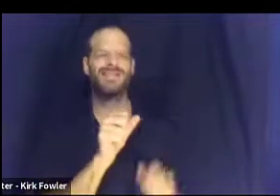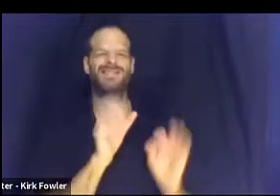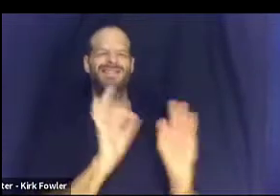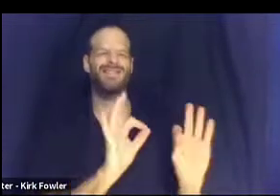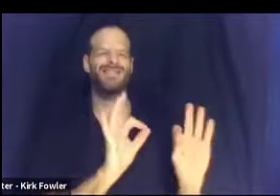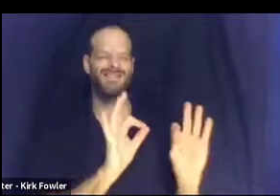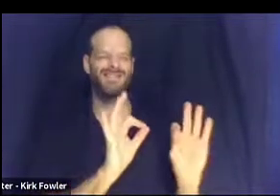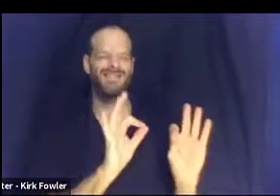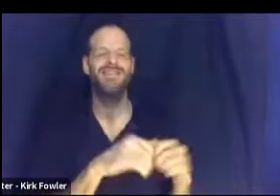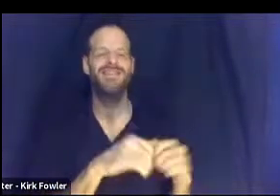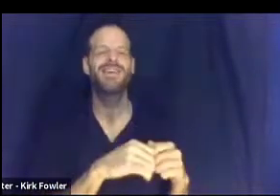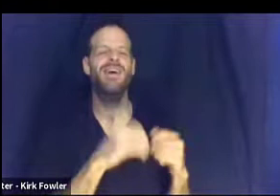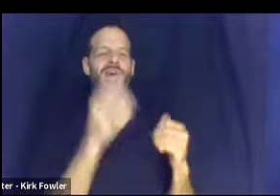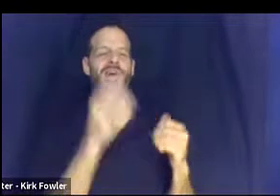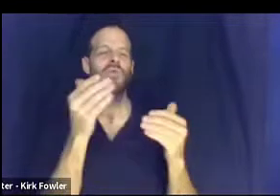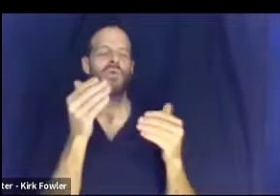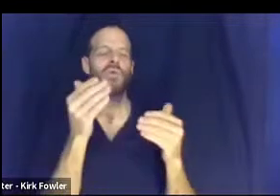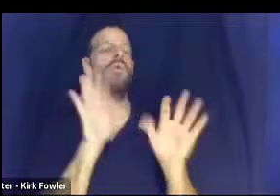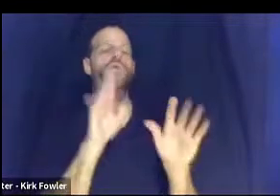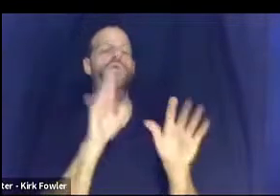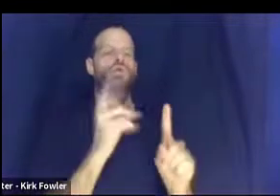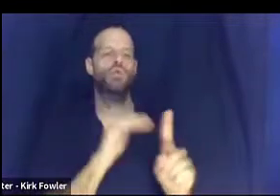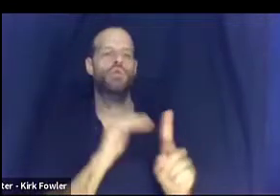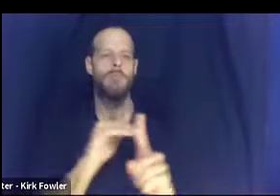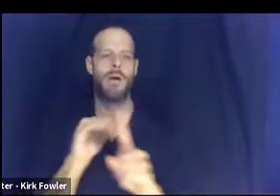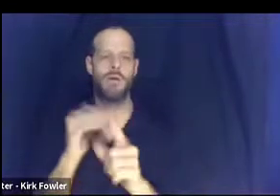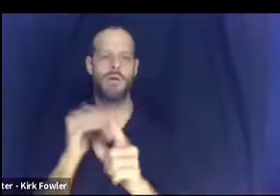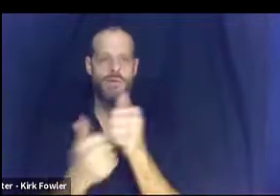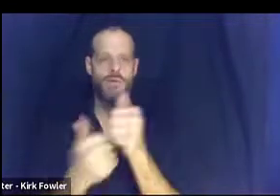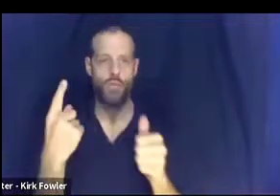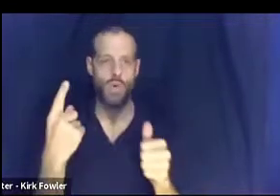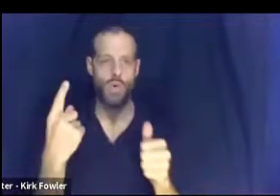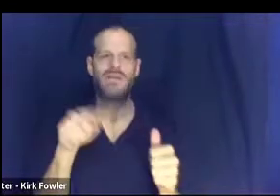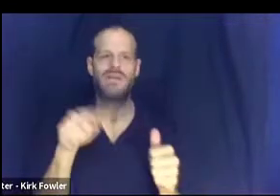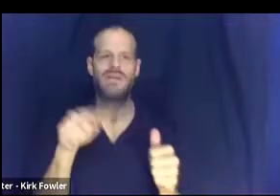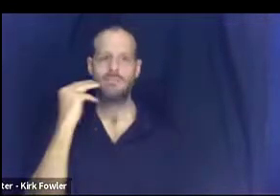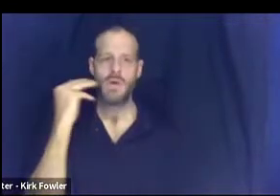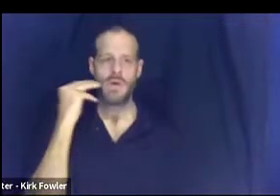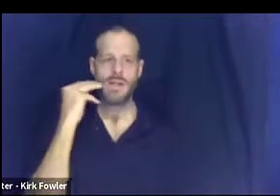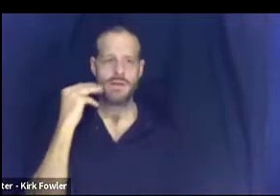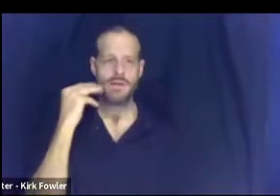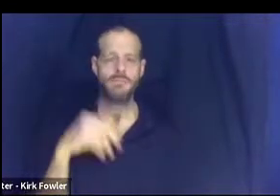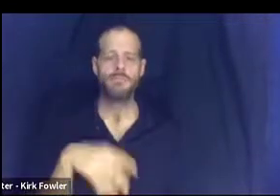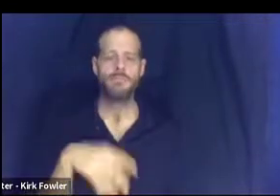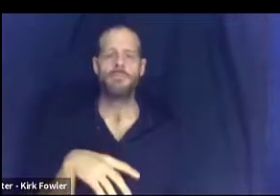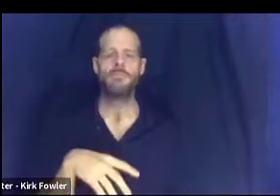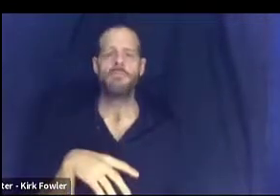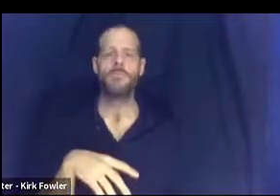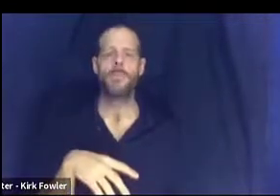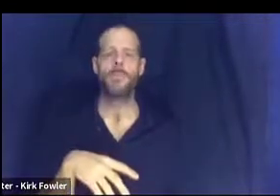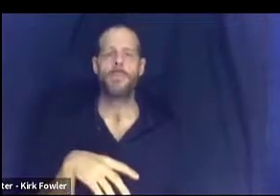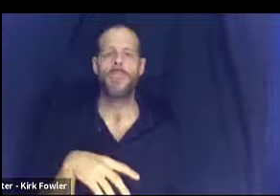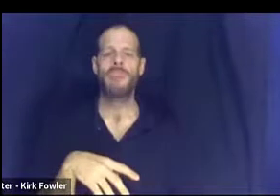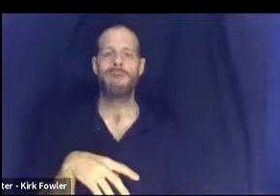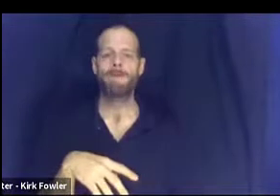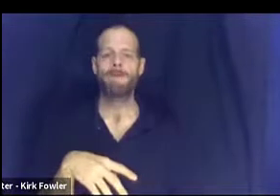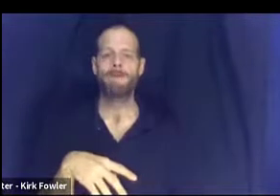And just a reminder, everyone, this is Marilyn speaking. The chart that he just showed you,